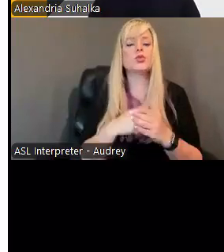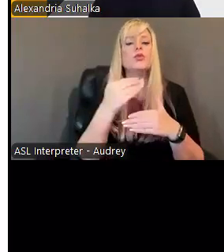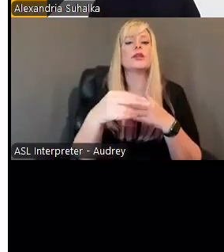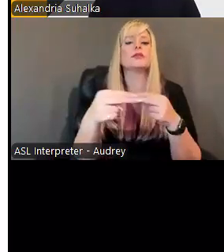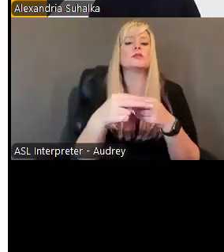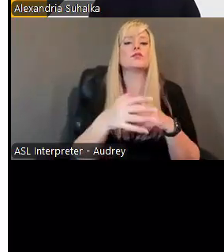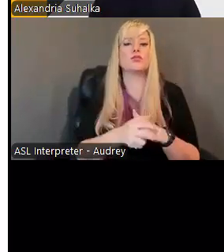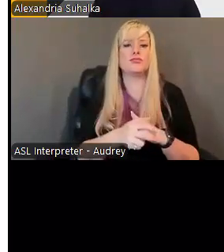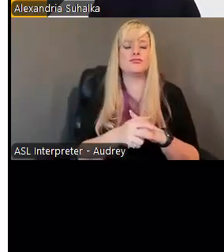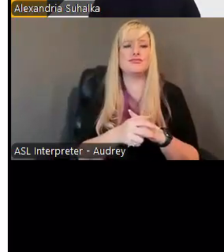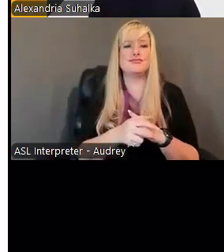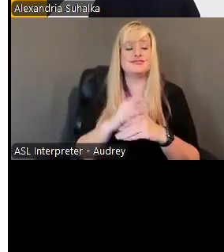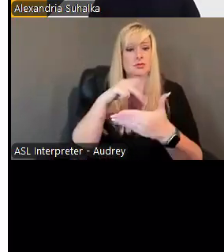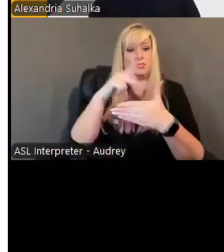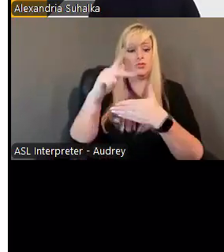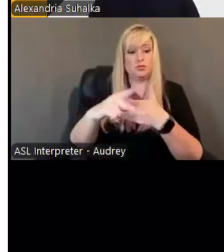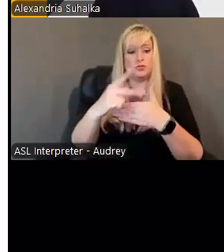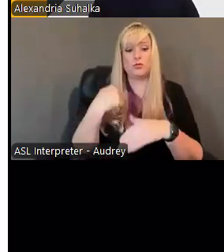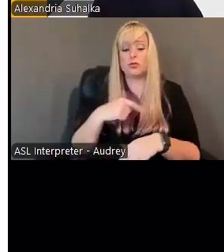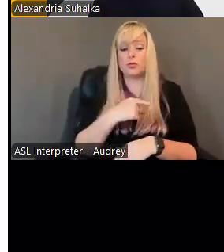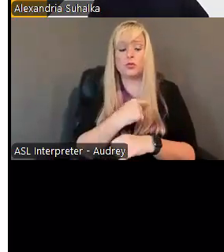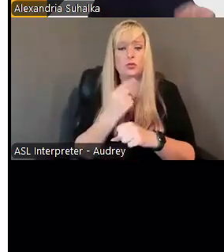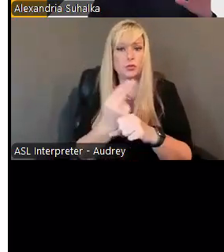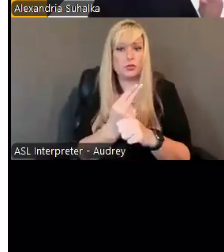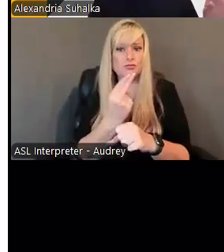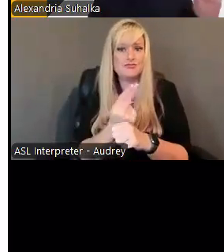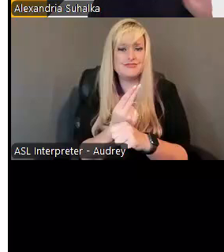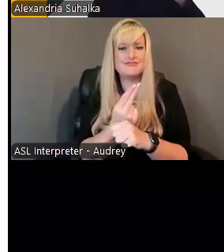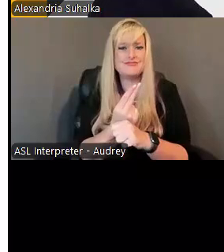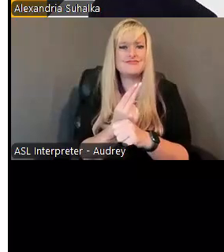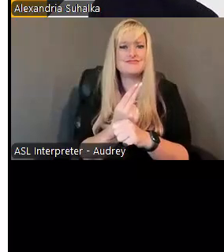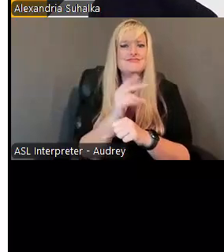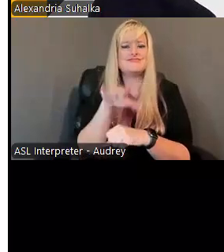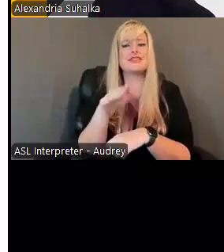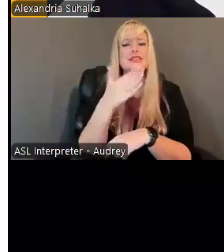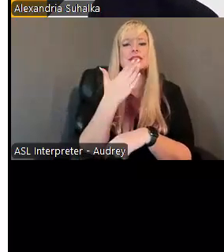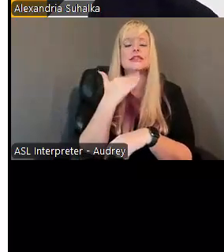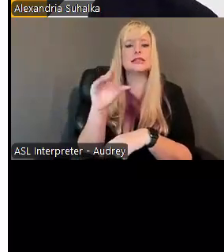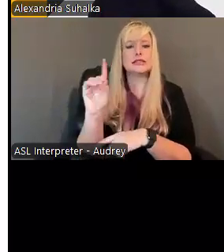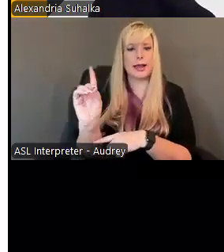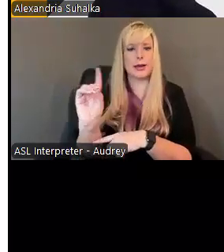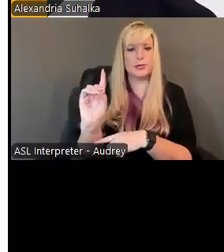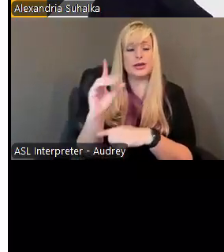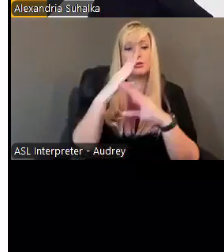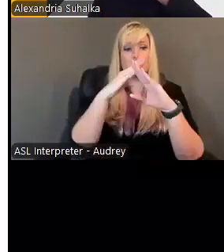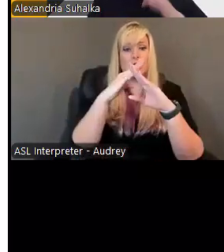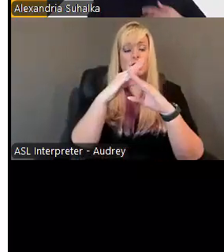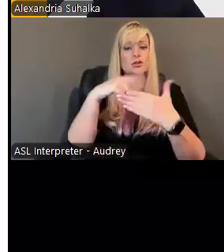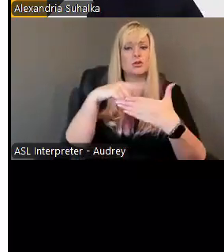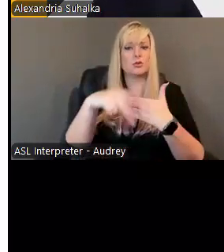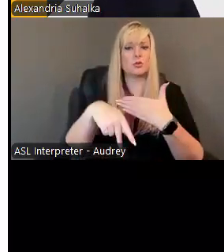So the program that we used, it's the Diabetes Prevention Program Group Lifestyle Balance. This